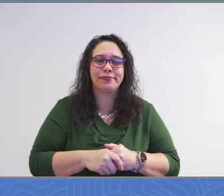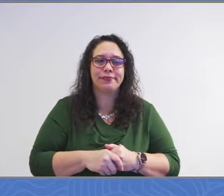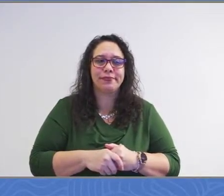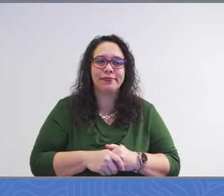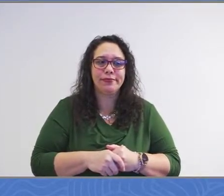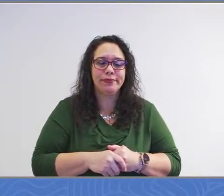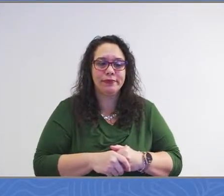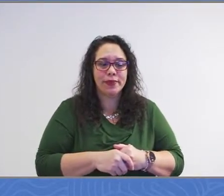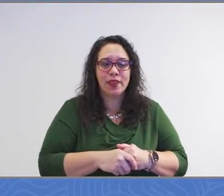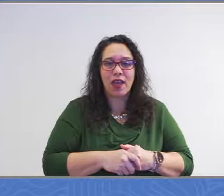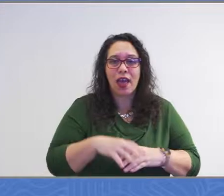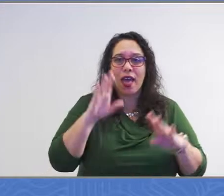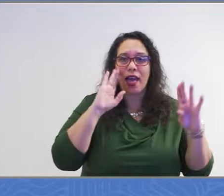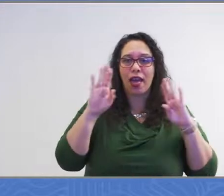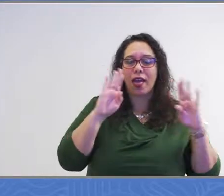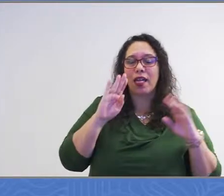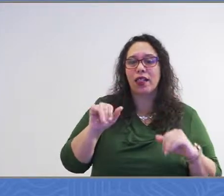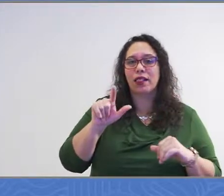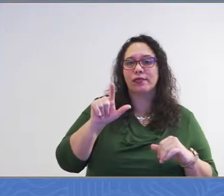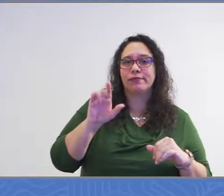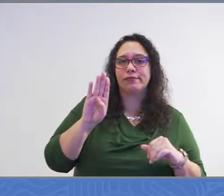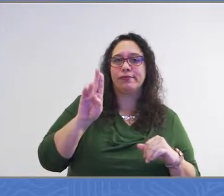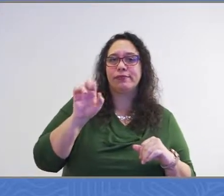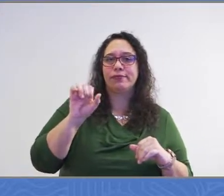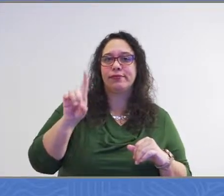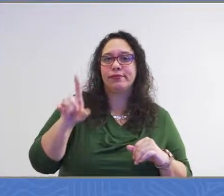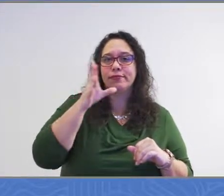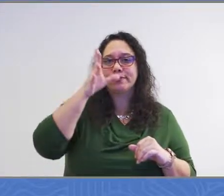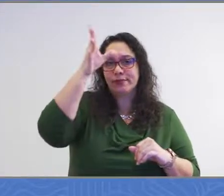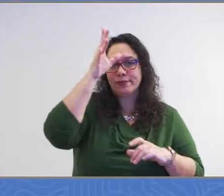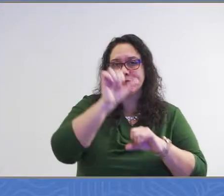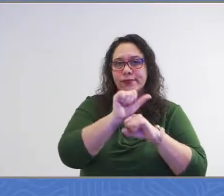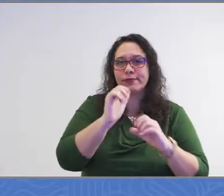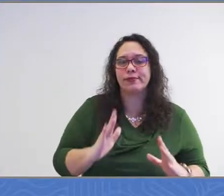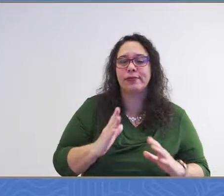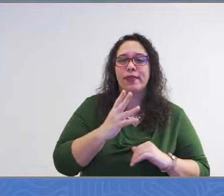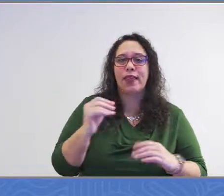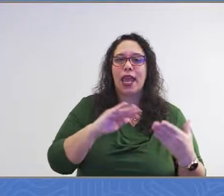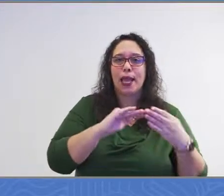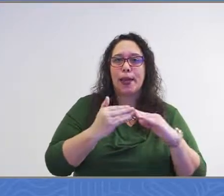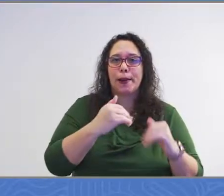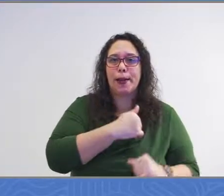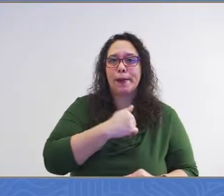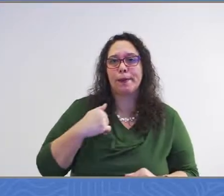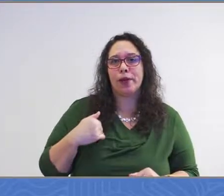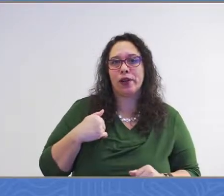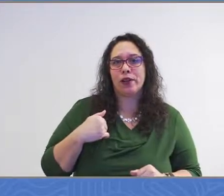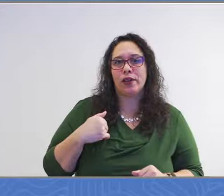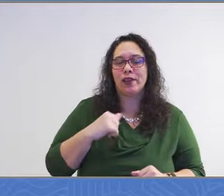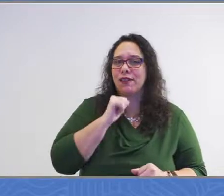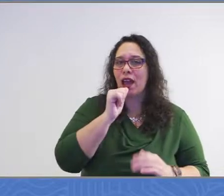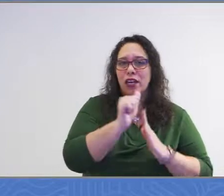Hello, I'm an LBUSD parent, employee and community member. This is a non agenda item.